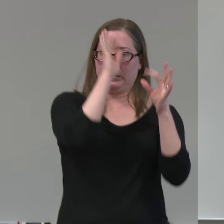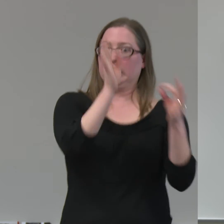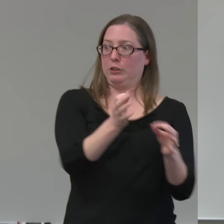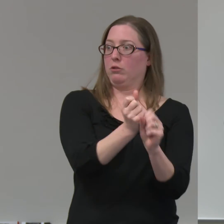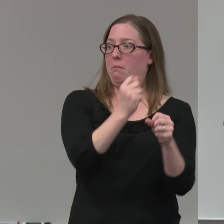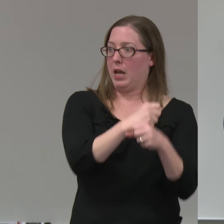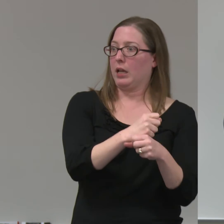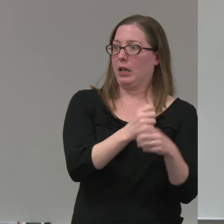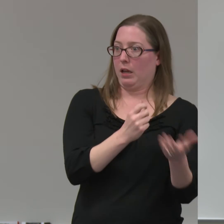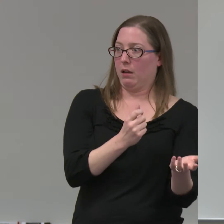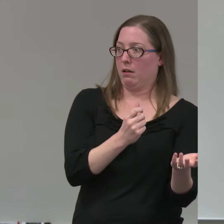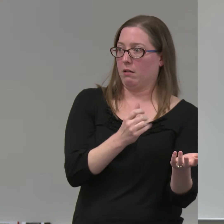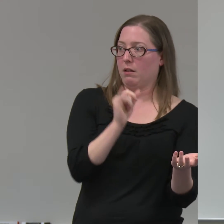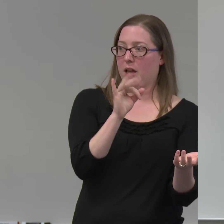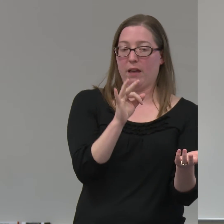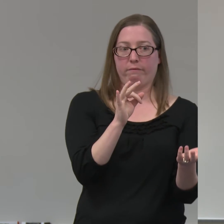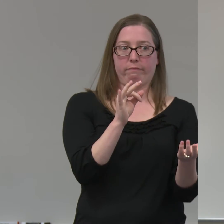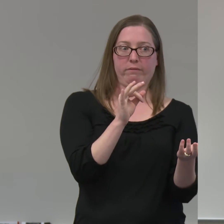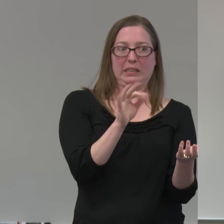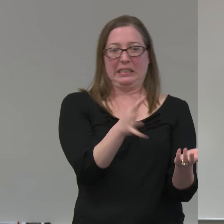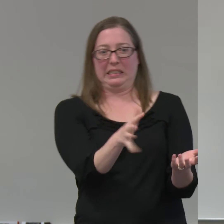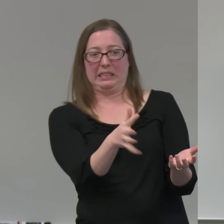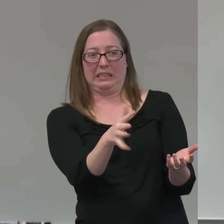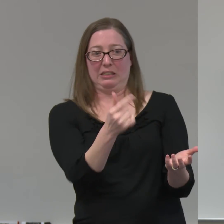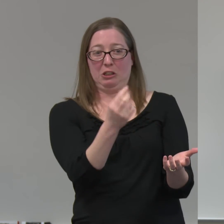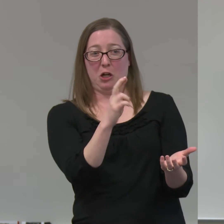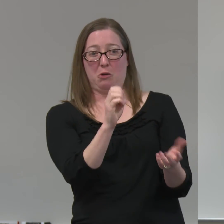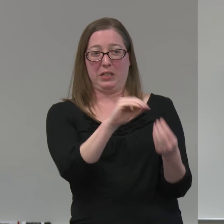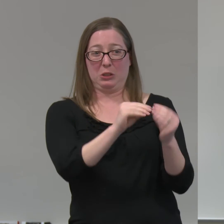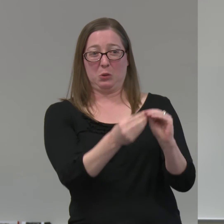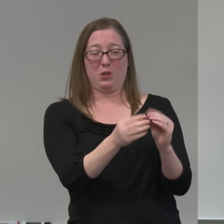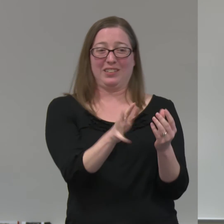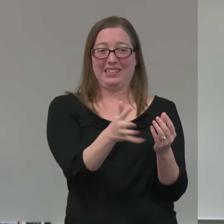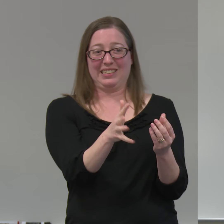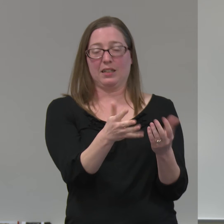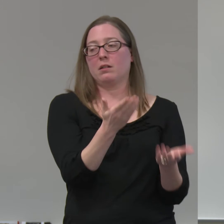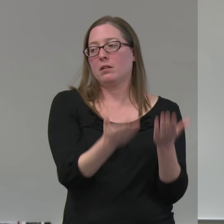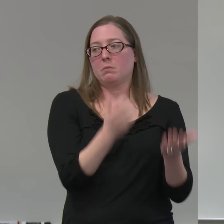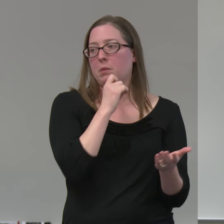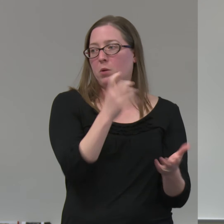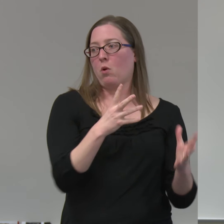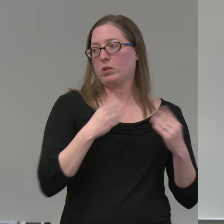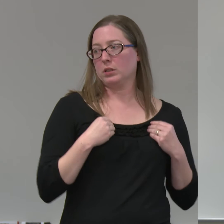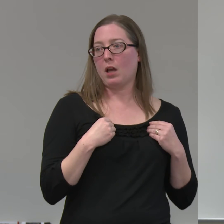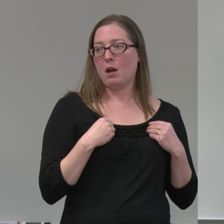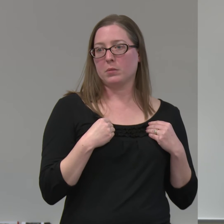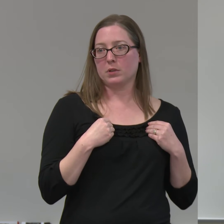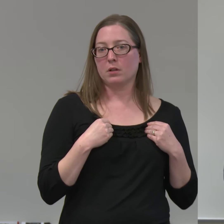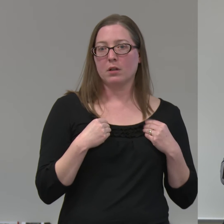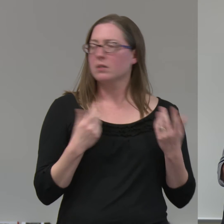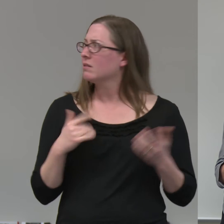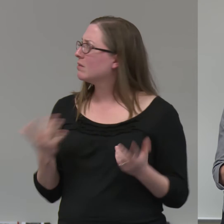so doing as well as possible on these is very important.